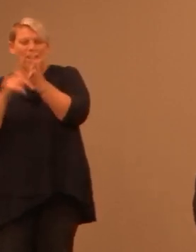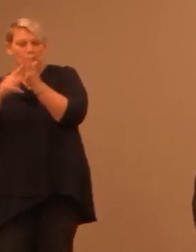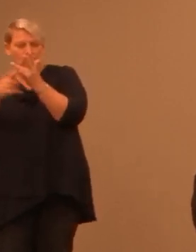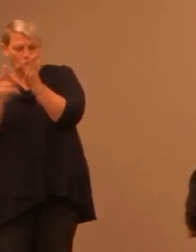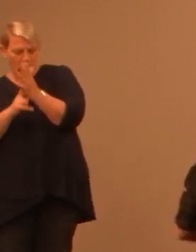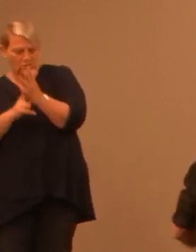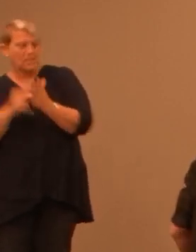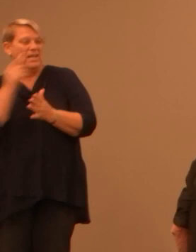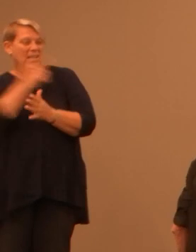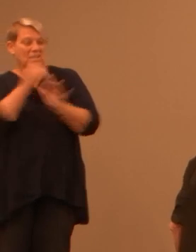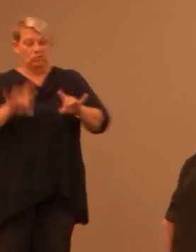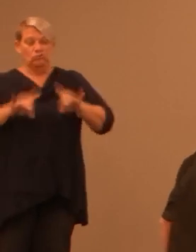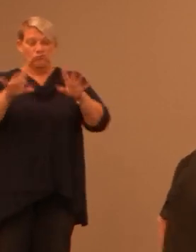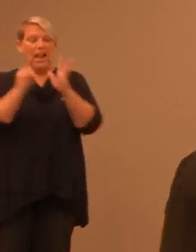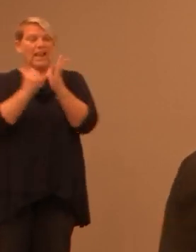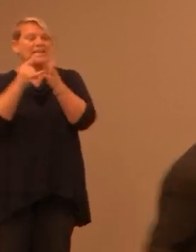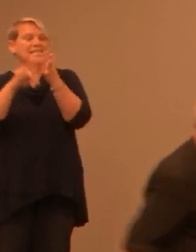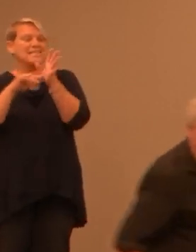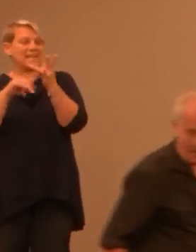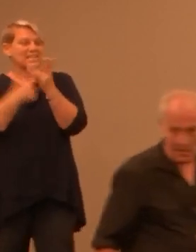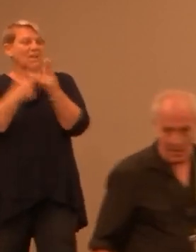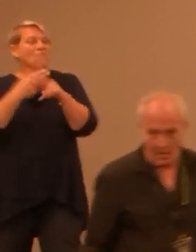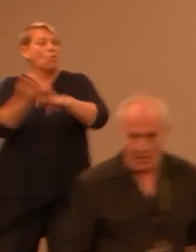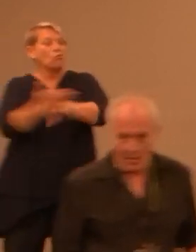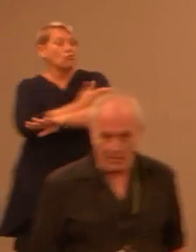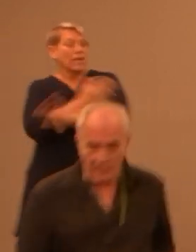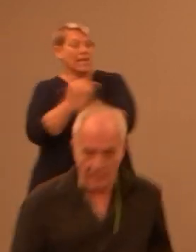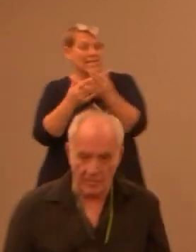Australian Senator for the Greens, Senator for Western Australia and